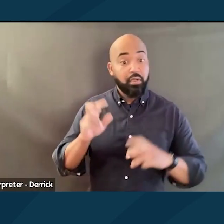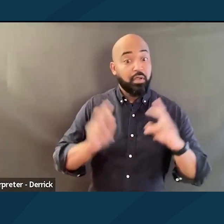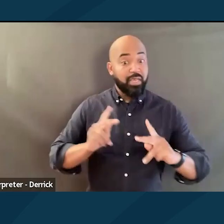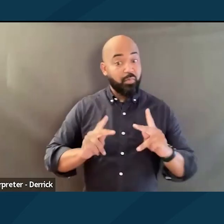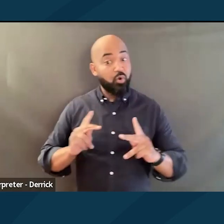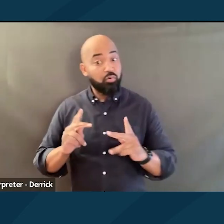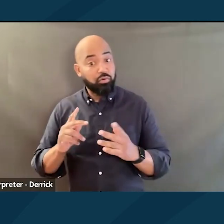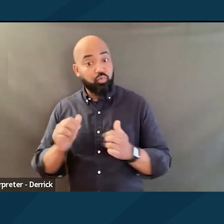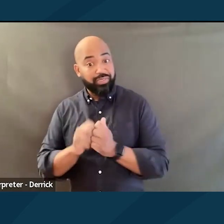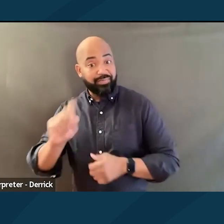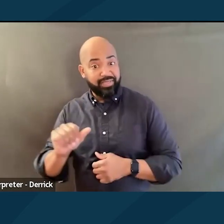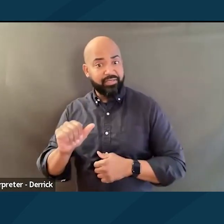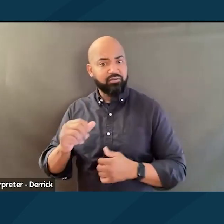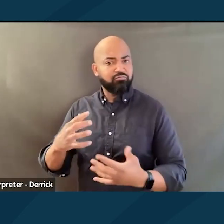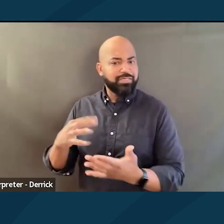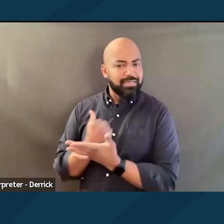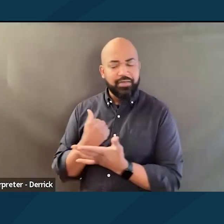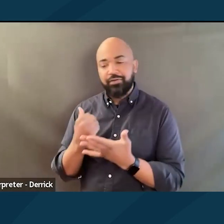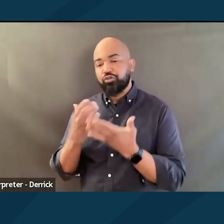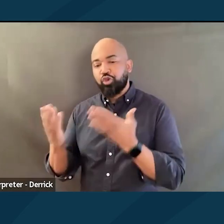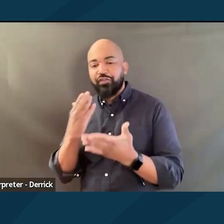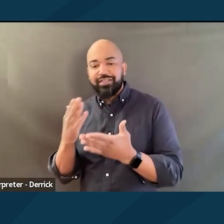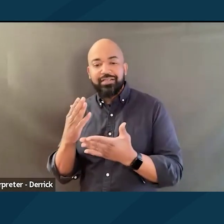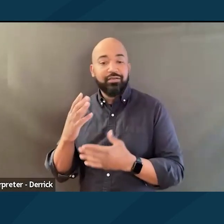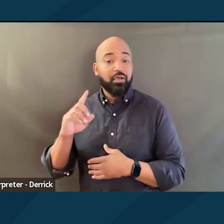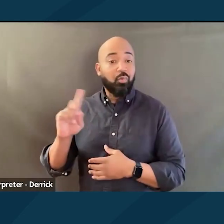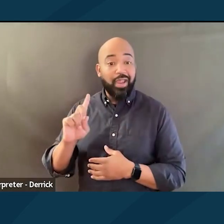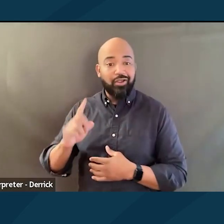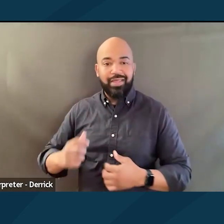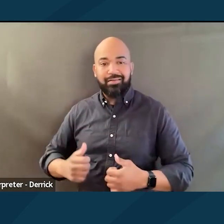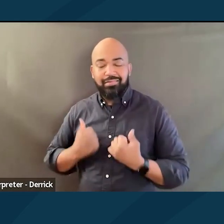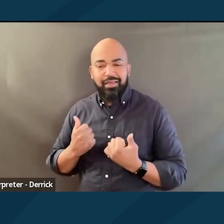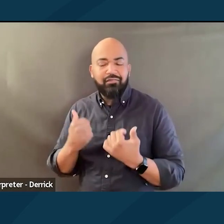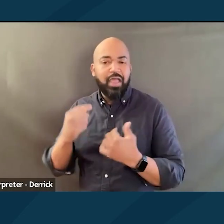homes and communities that they love live longer and have a better quality of life.